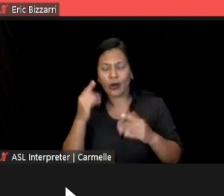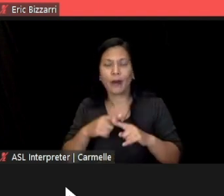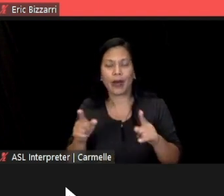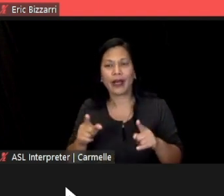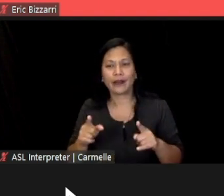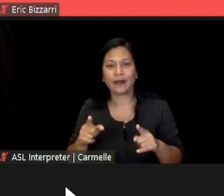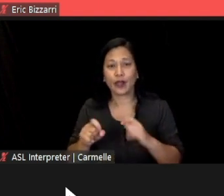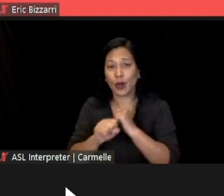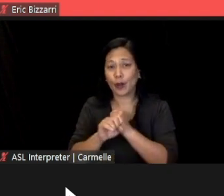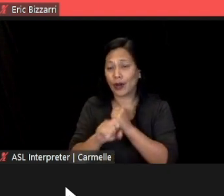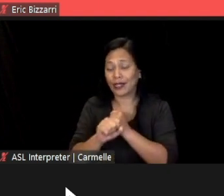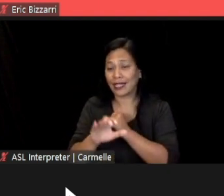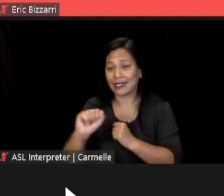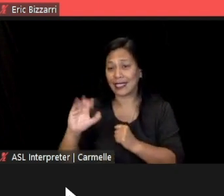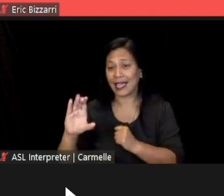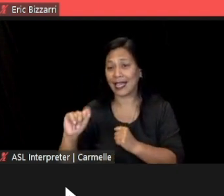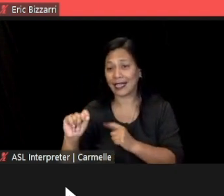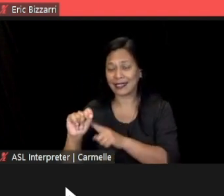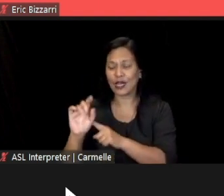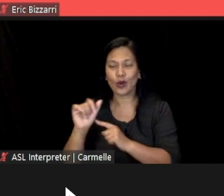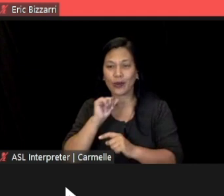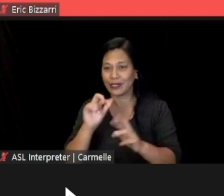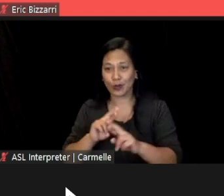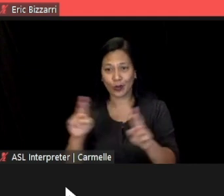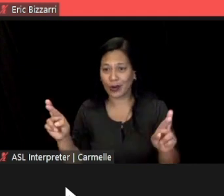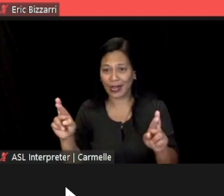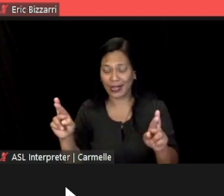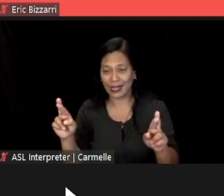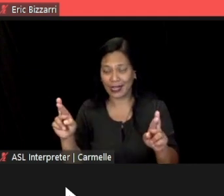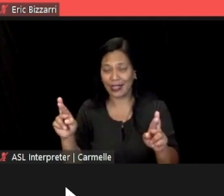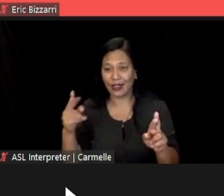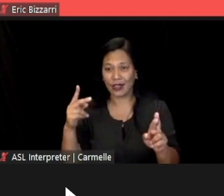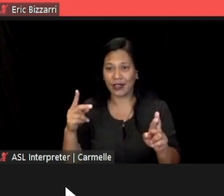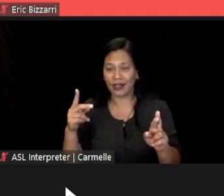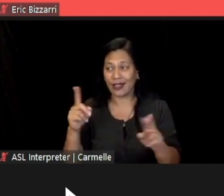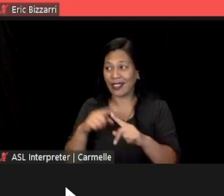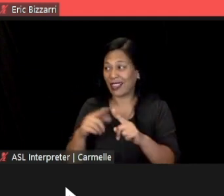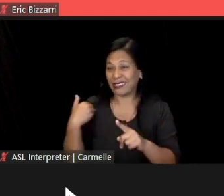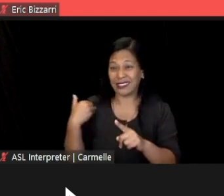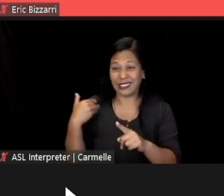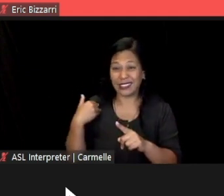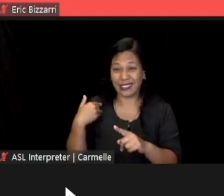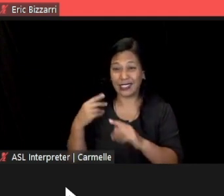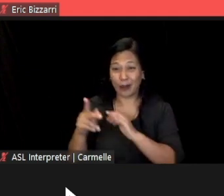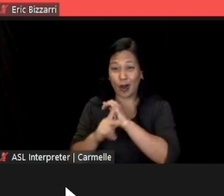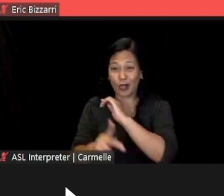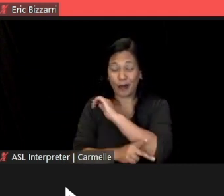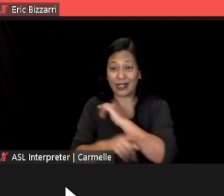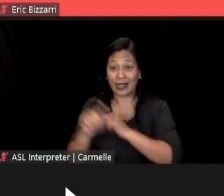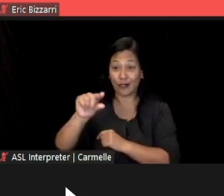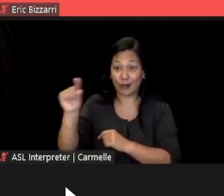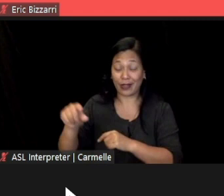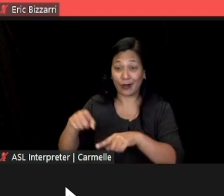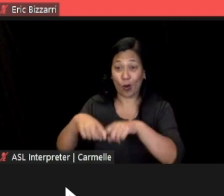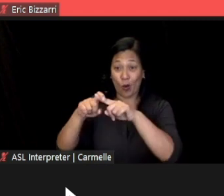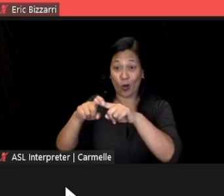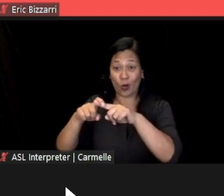was not ready, uh, by the time that parliament just on recess, we will see what happens in the fall.